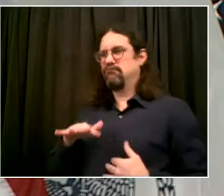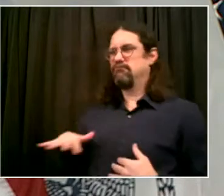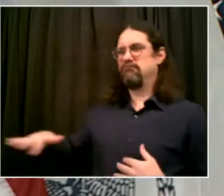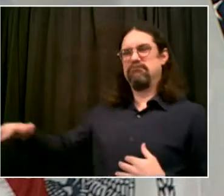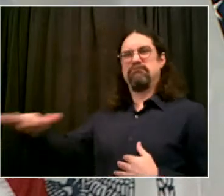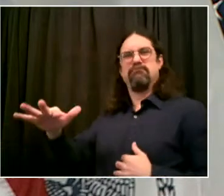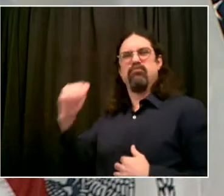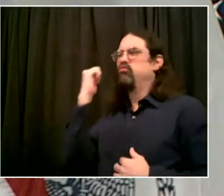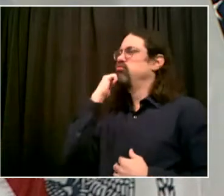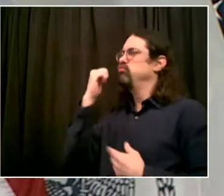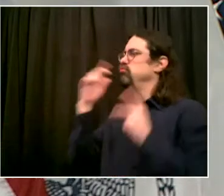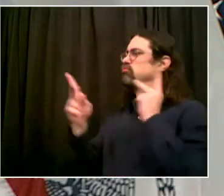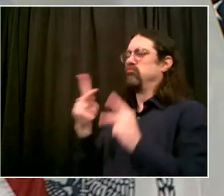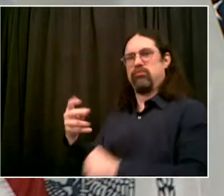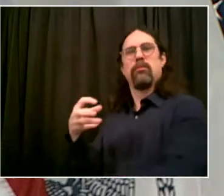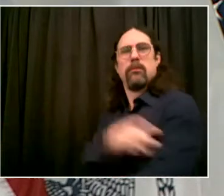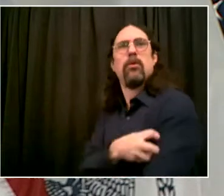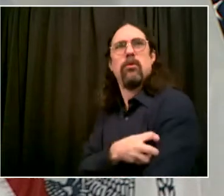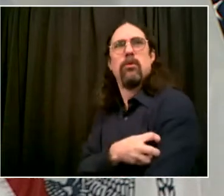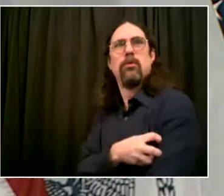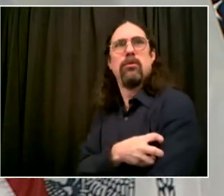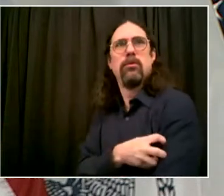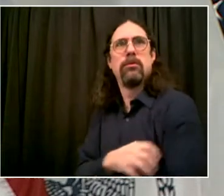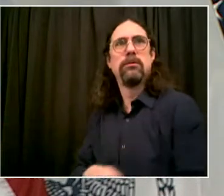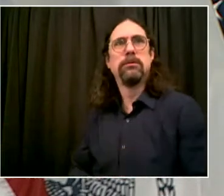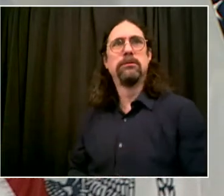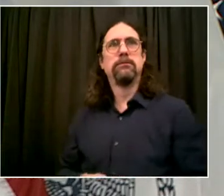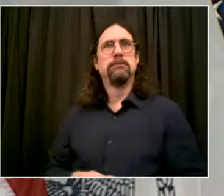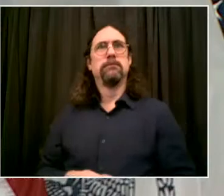DEMANDING CHANGE, GRASSROOTS POWOW ER IN OUR LEADERS TURNING INTO ACTION WITH THIS